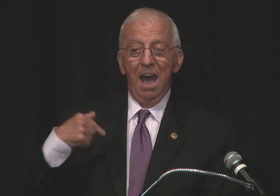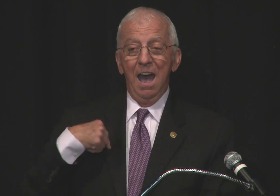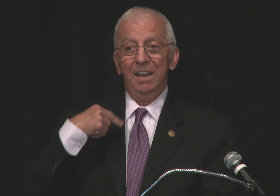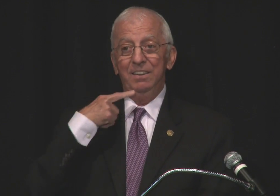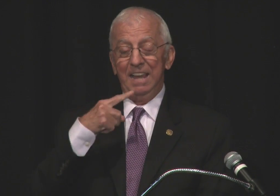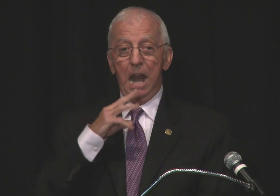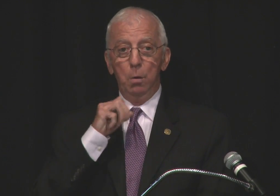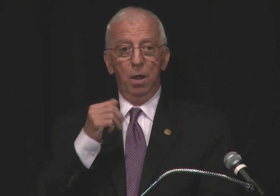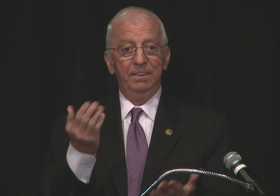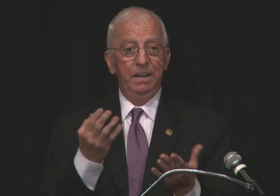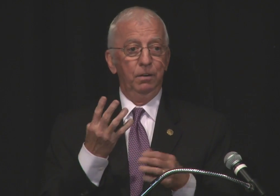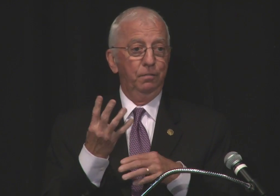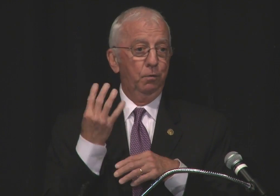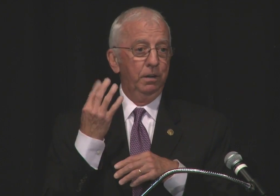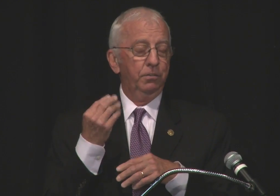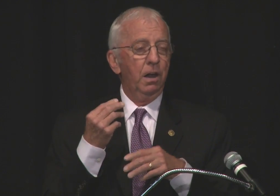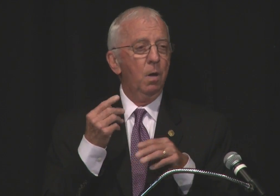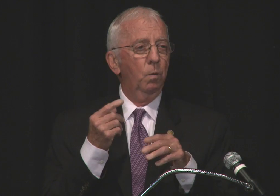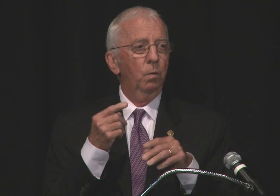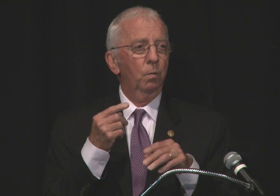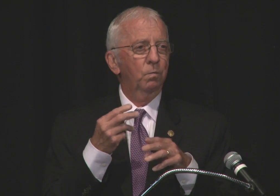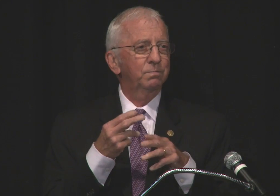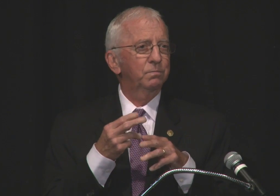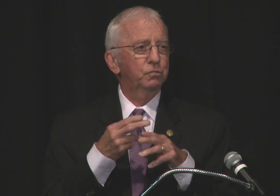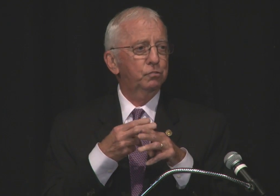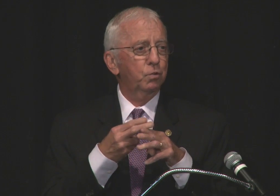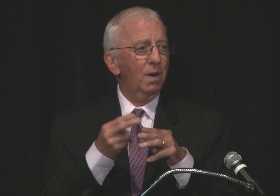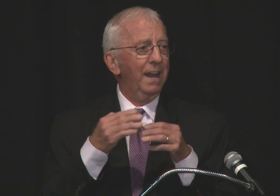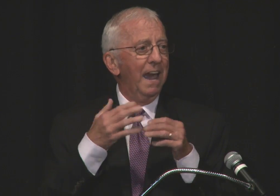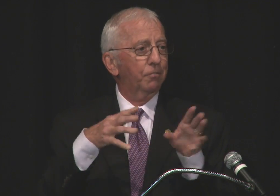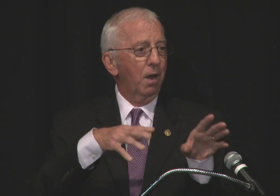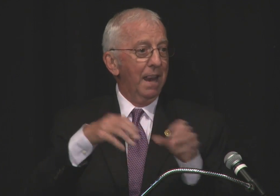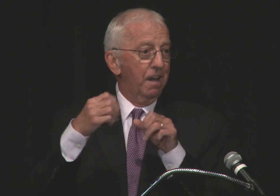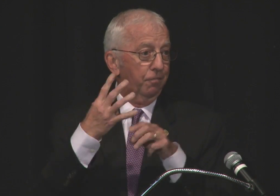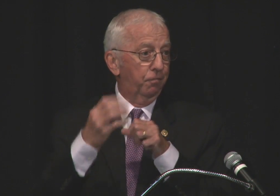I said I was here four years ago, shortly after I left